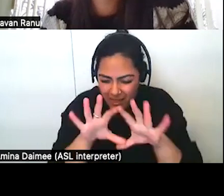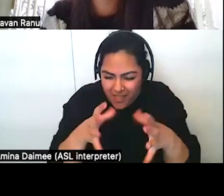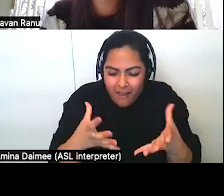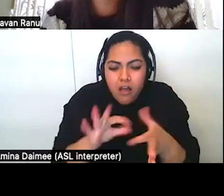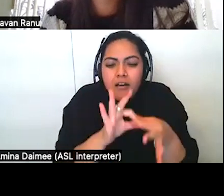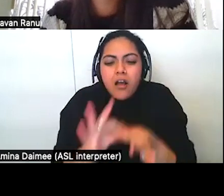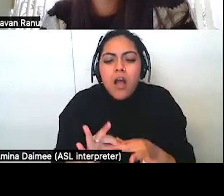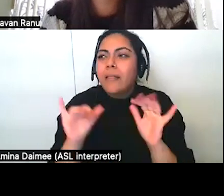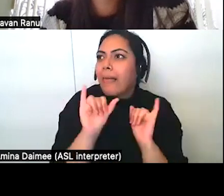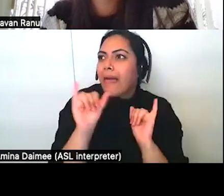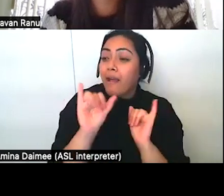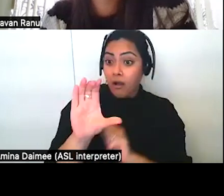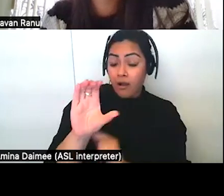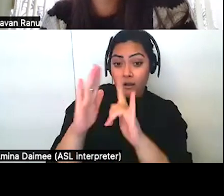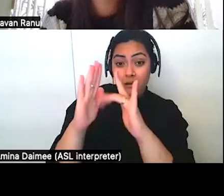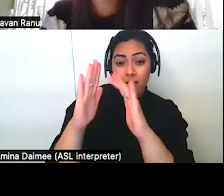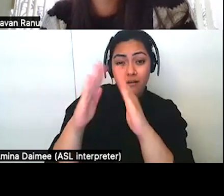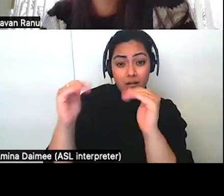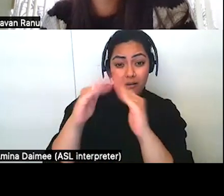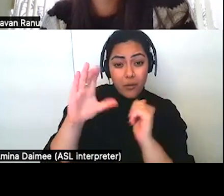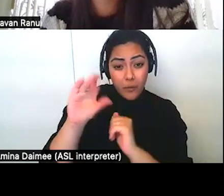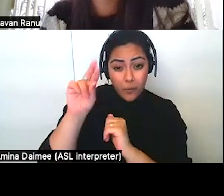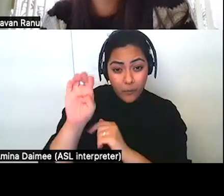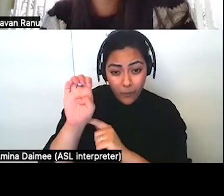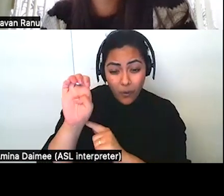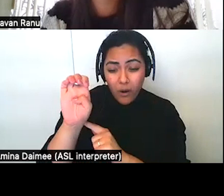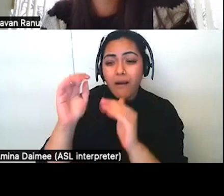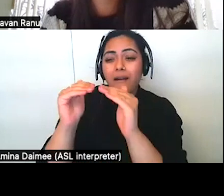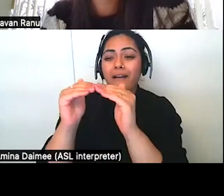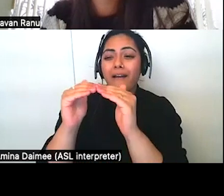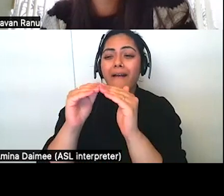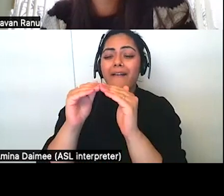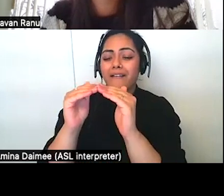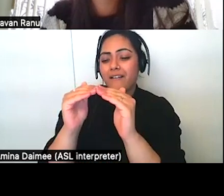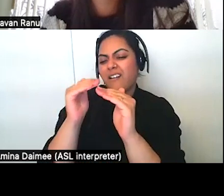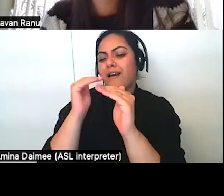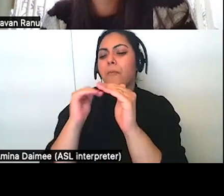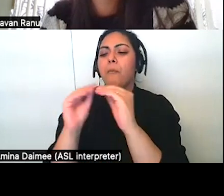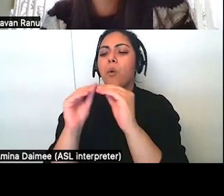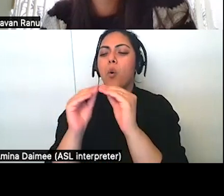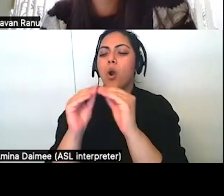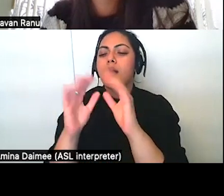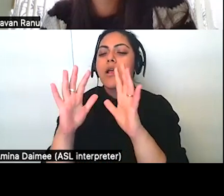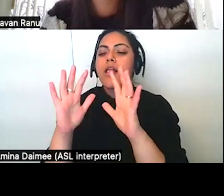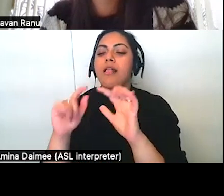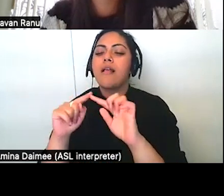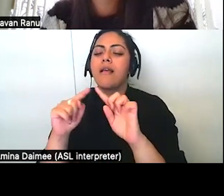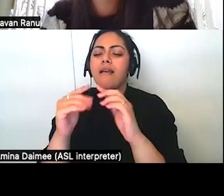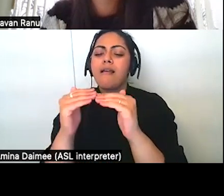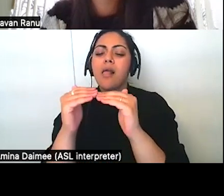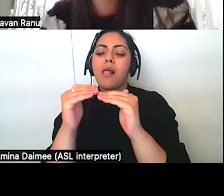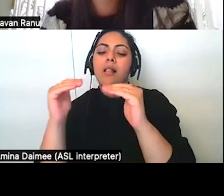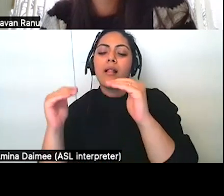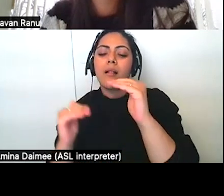if Cottagecore was sort of about a Disney princess vibe, Goblincore is about hobbit vibes. So, we've